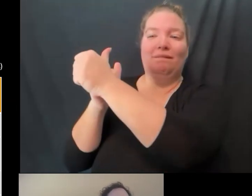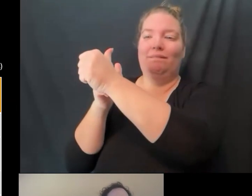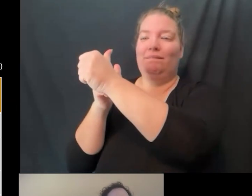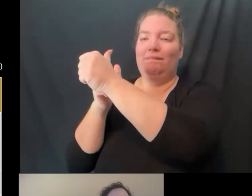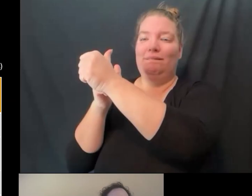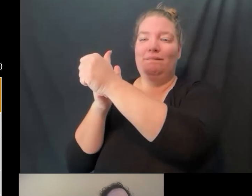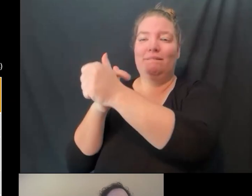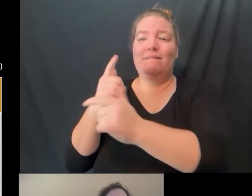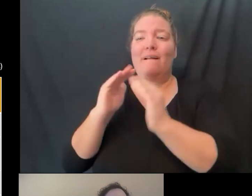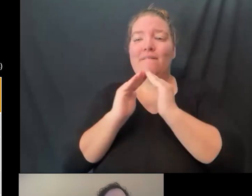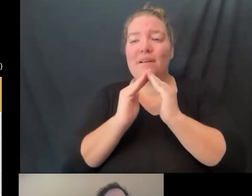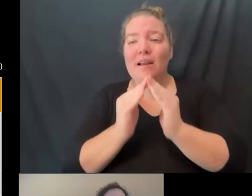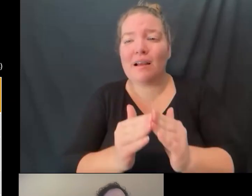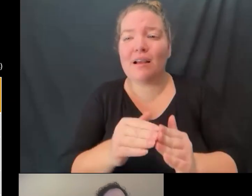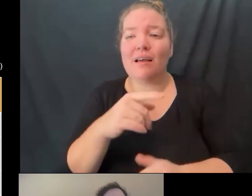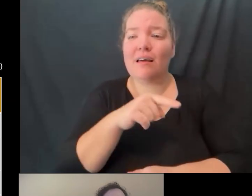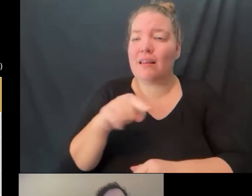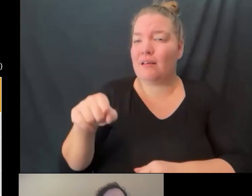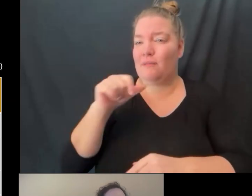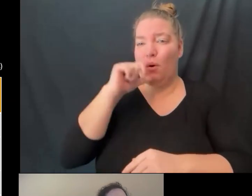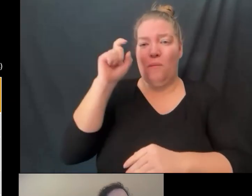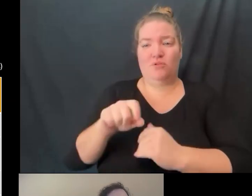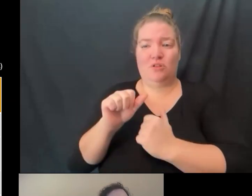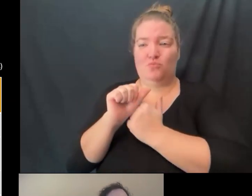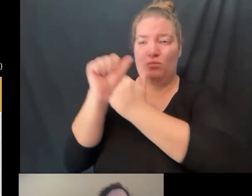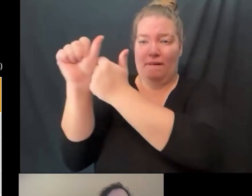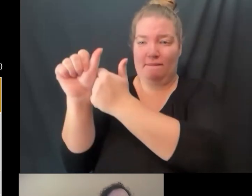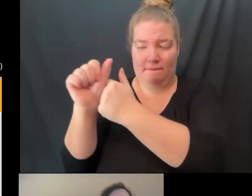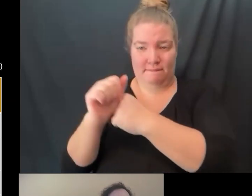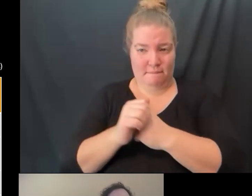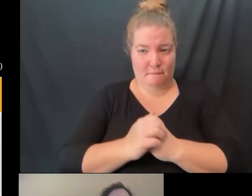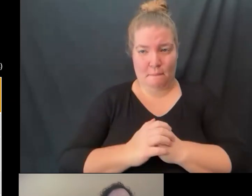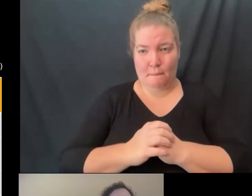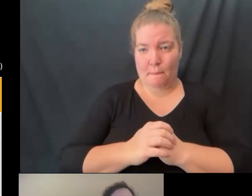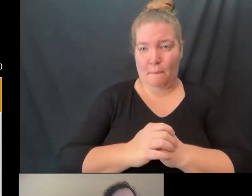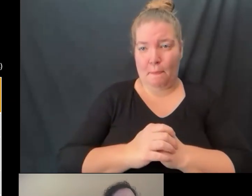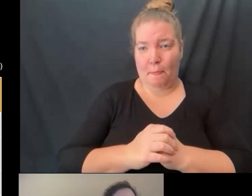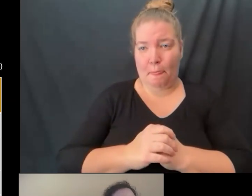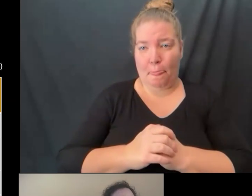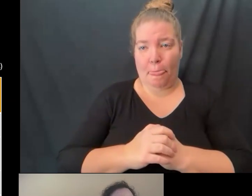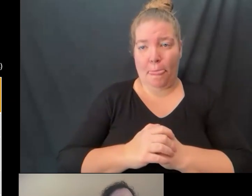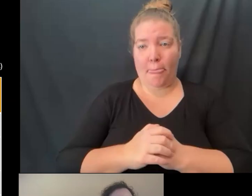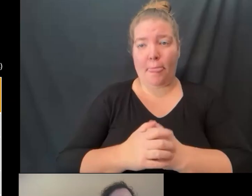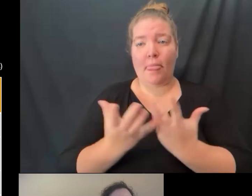are not obligated under these regulations. Municipal governments are not obligated under these regulations.